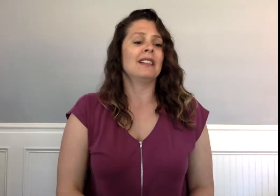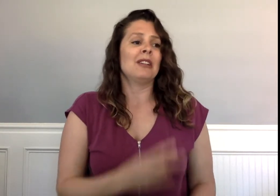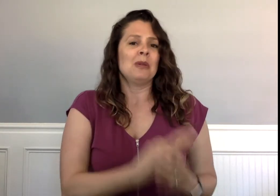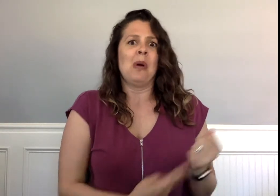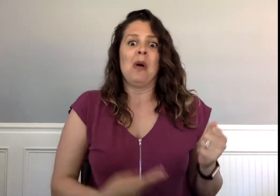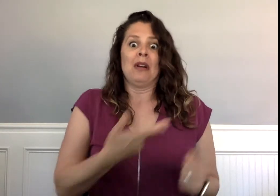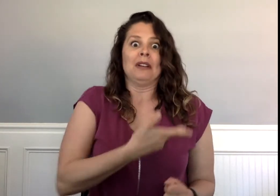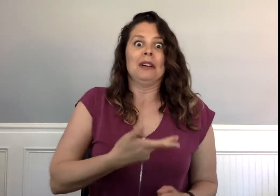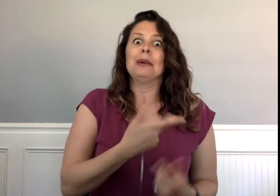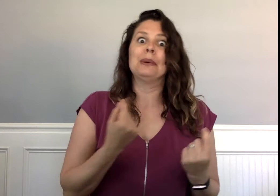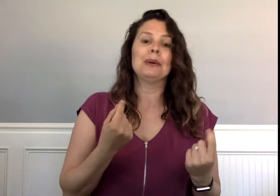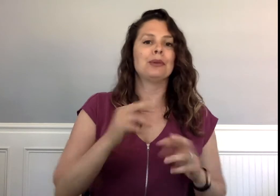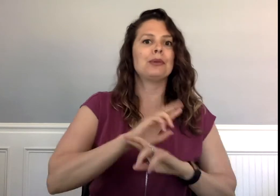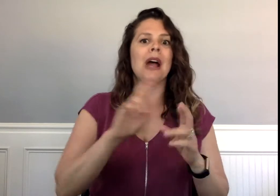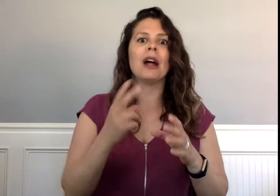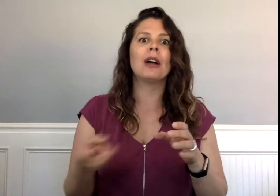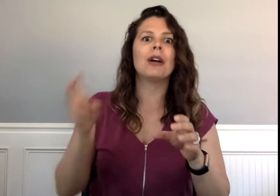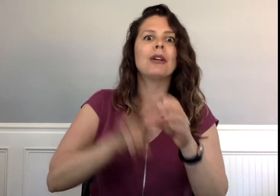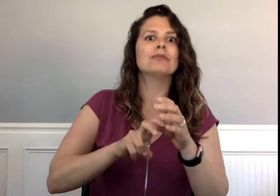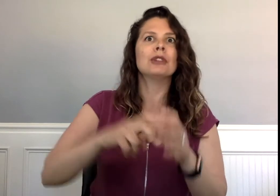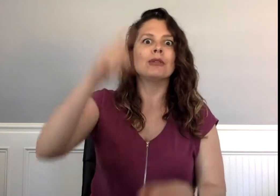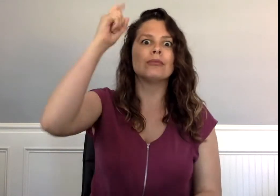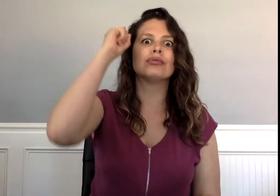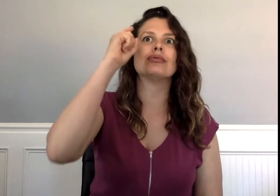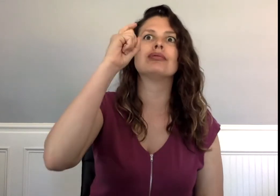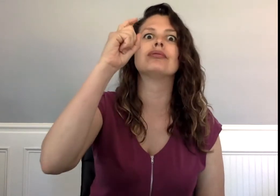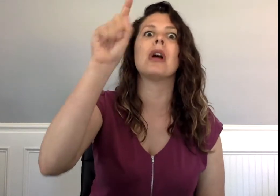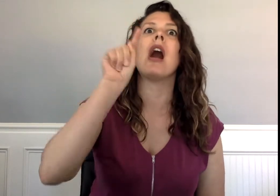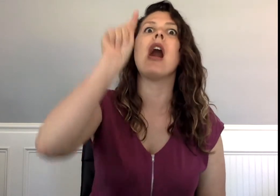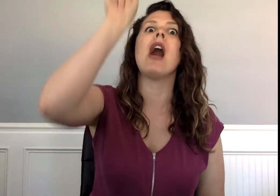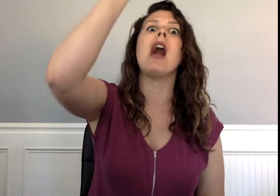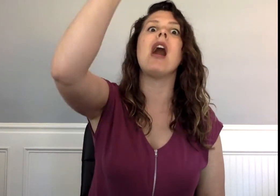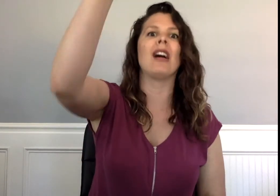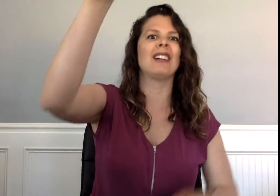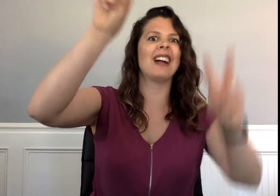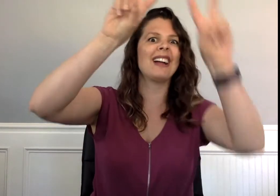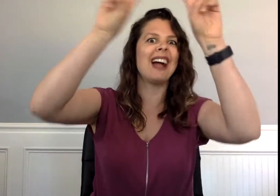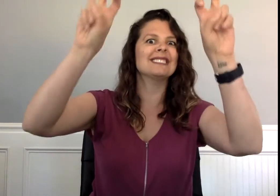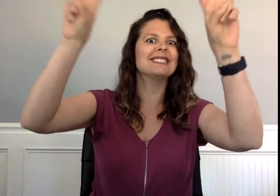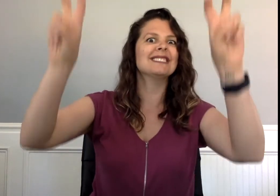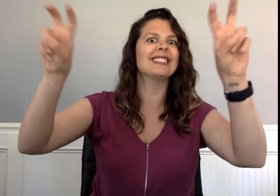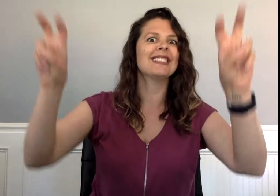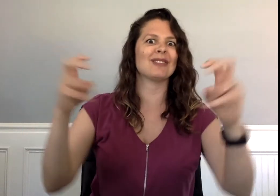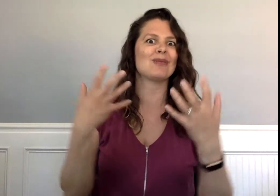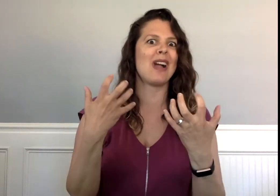They all were waiting to board the gondola to reach the castle.